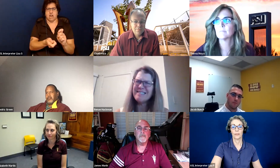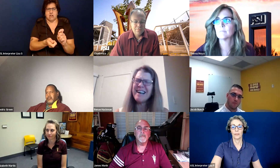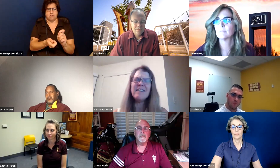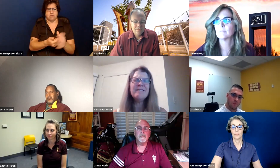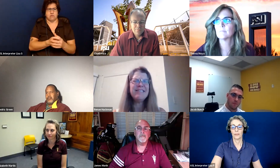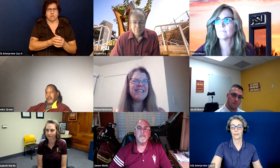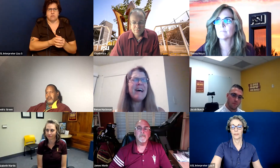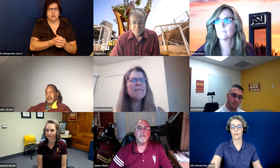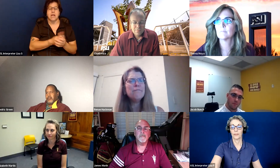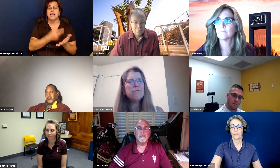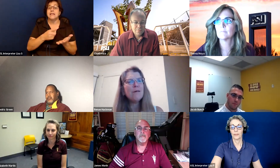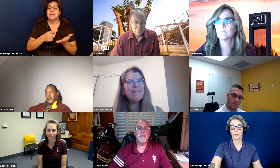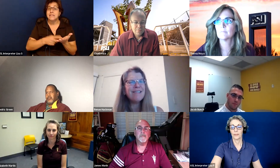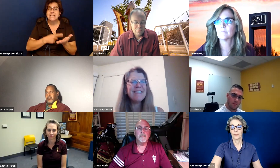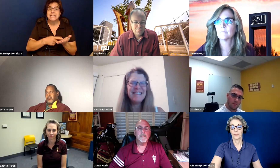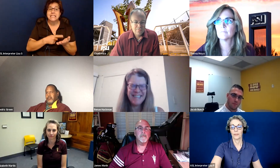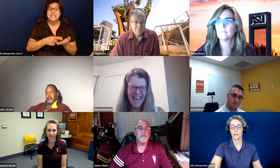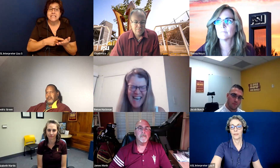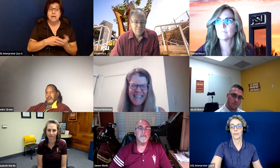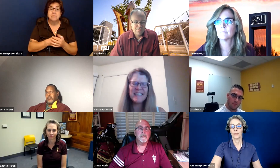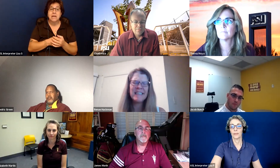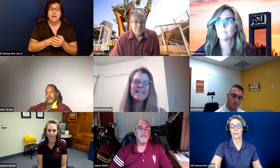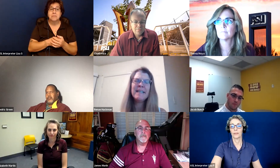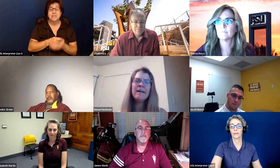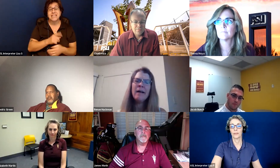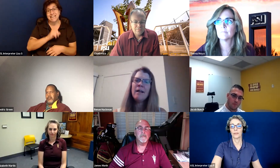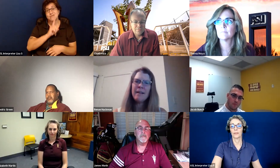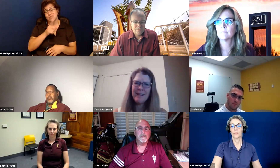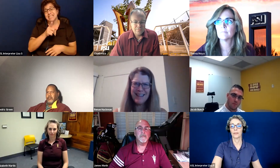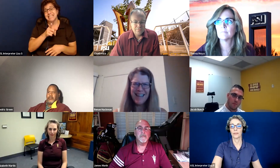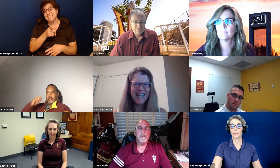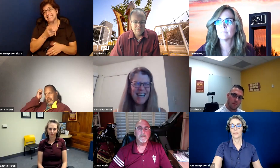Sometimes the thinking outside the box.